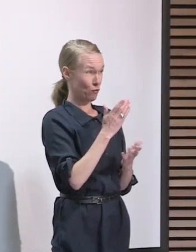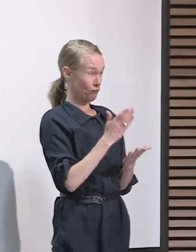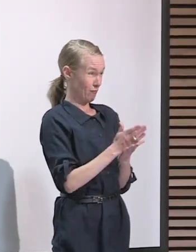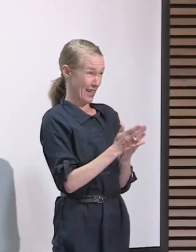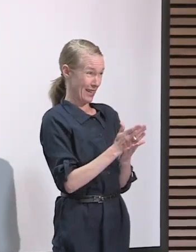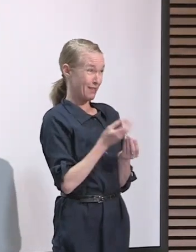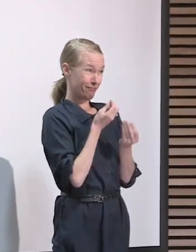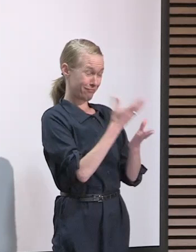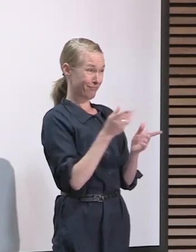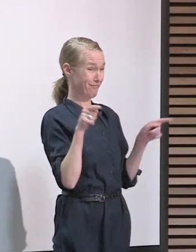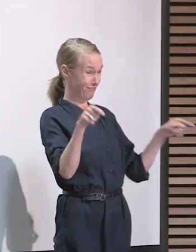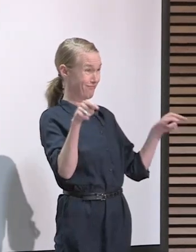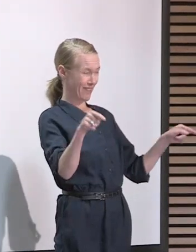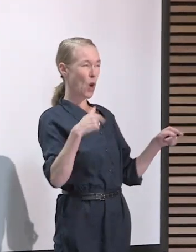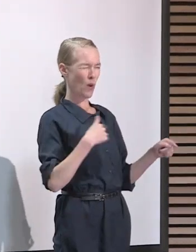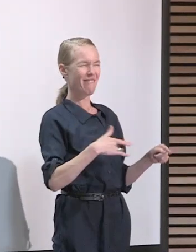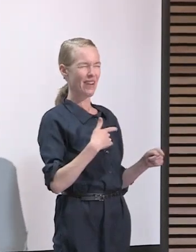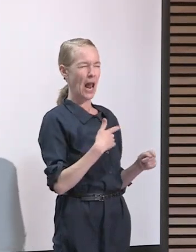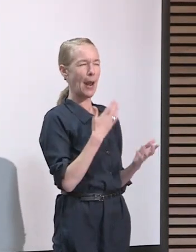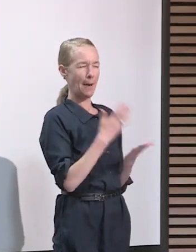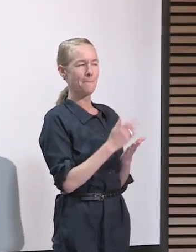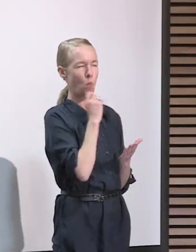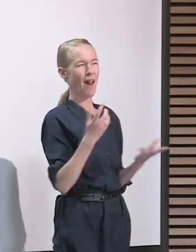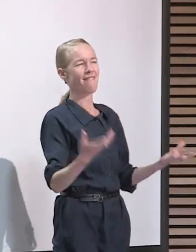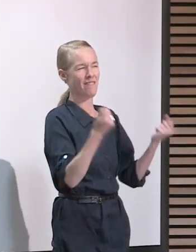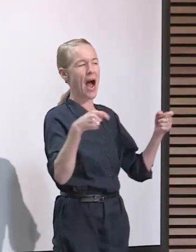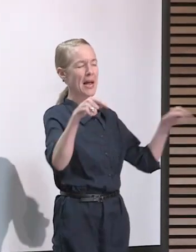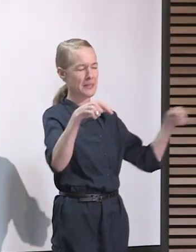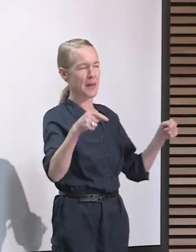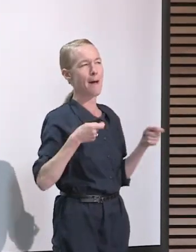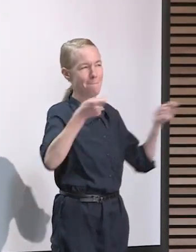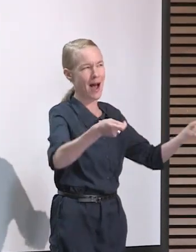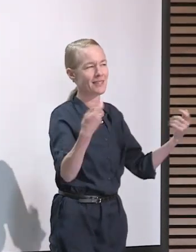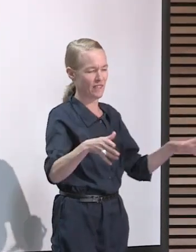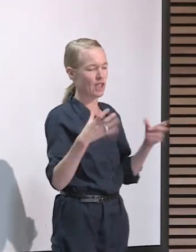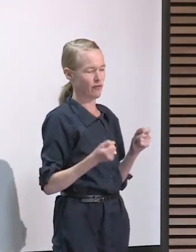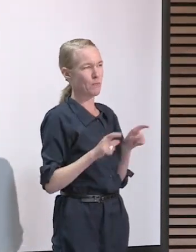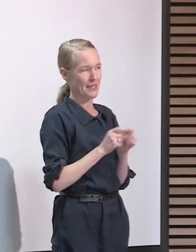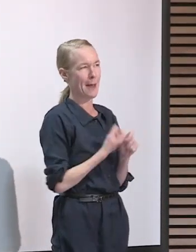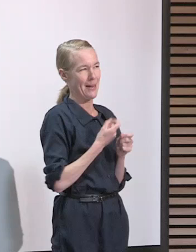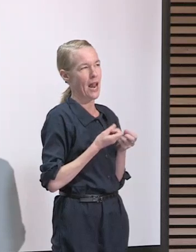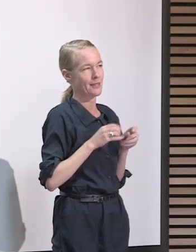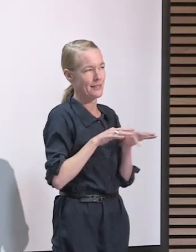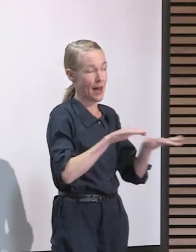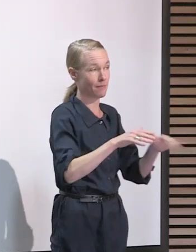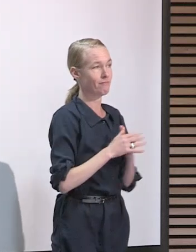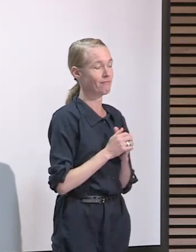link is, but in both cases we feel quite confident that they